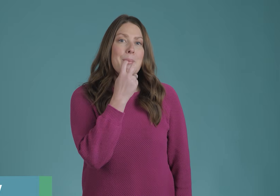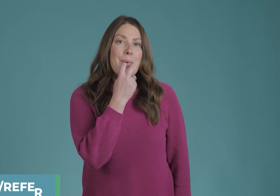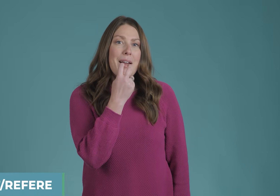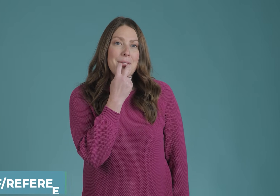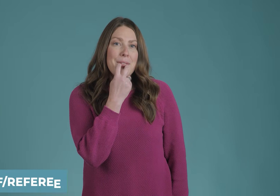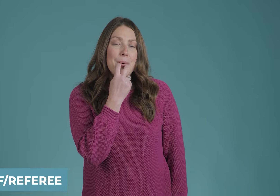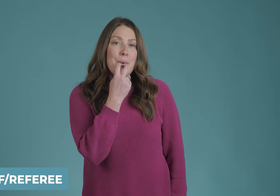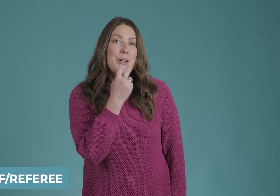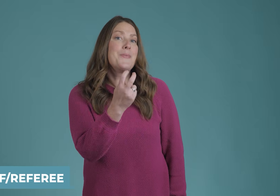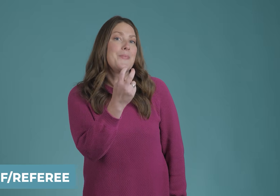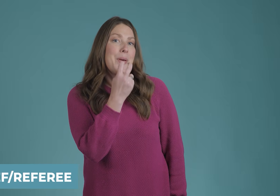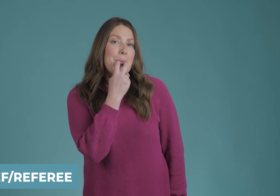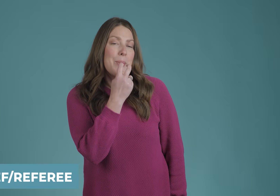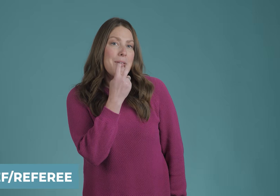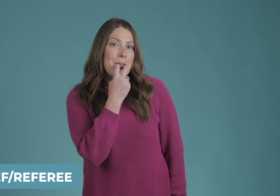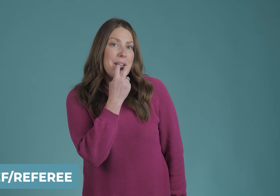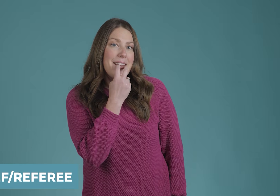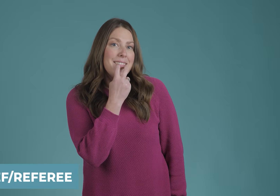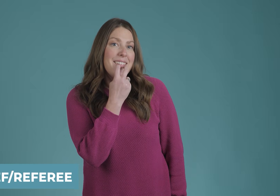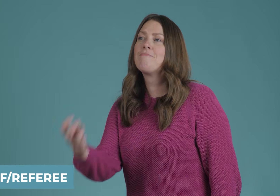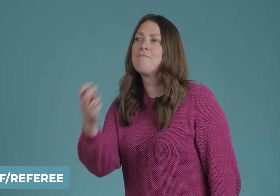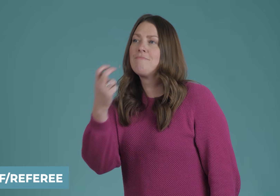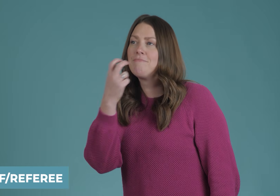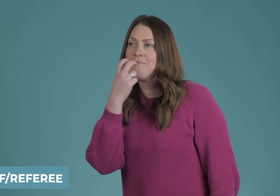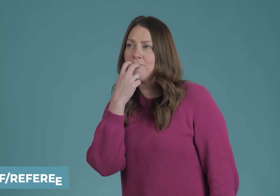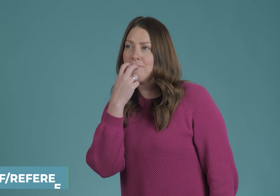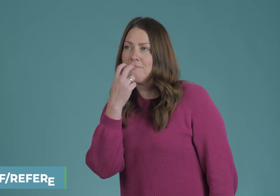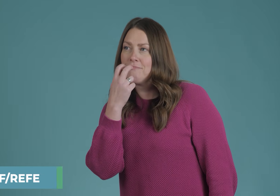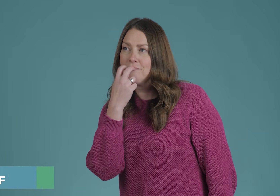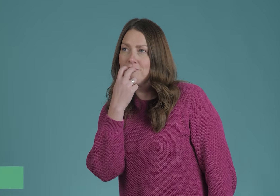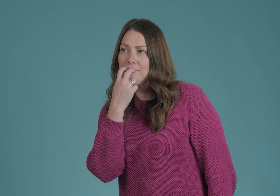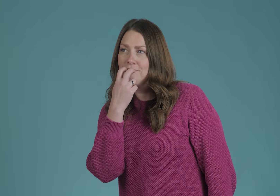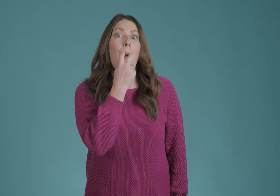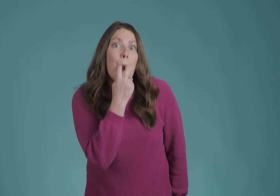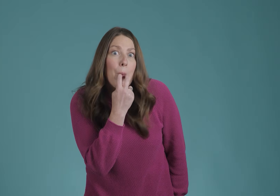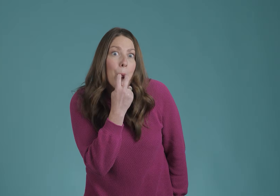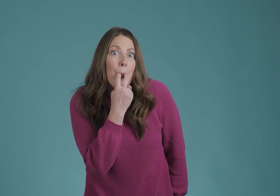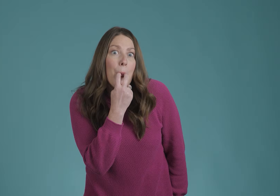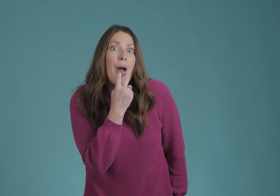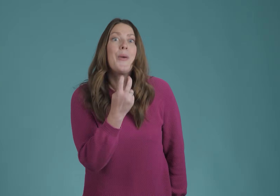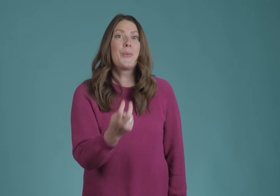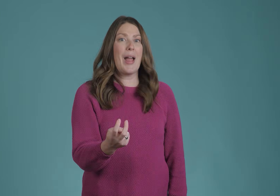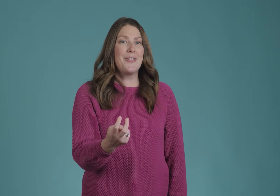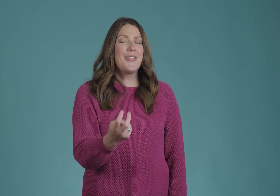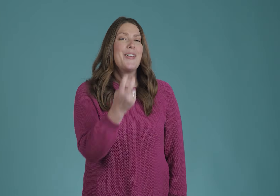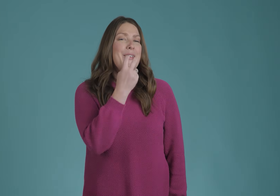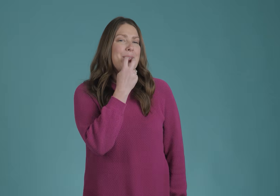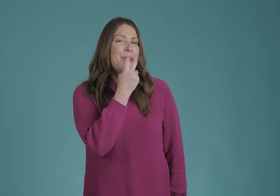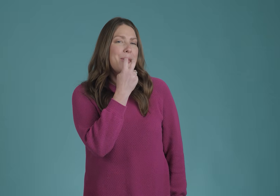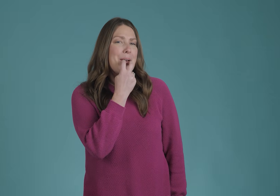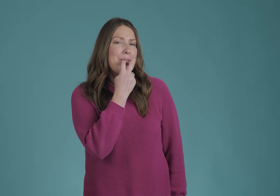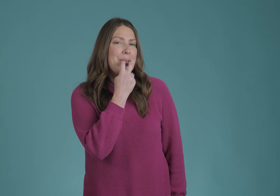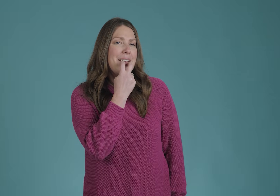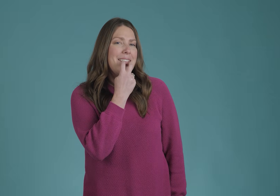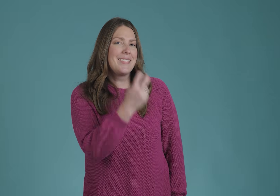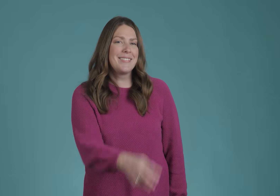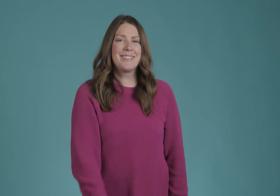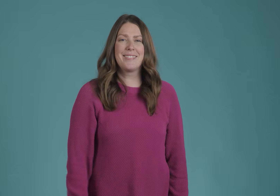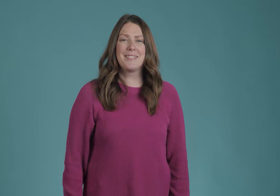Ref or referee It's like they're blowing the whistle. Ref or referee